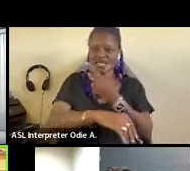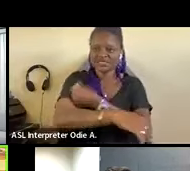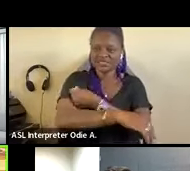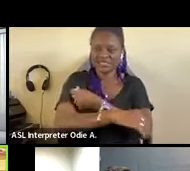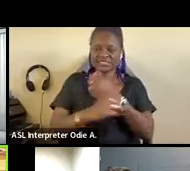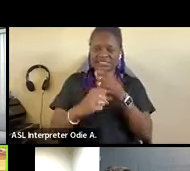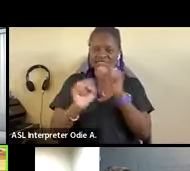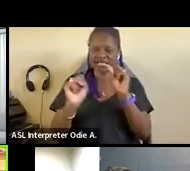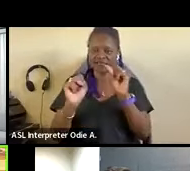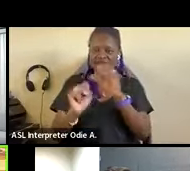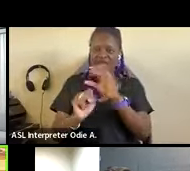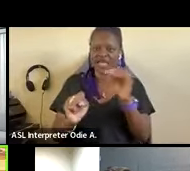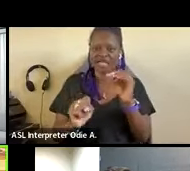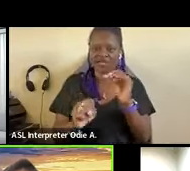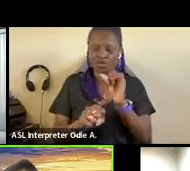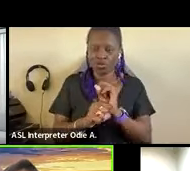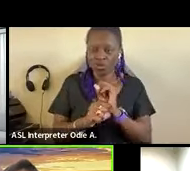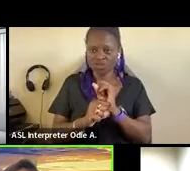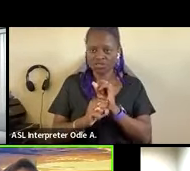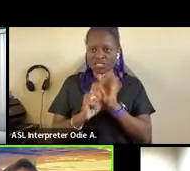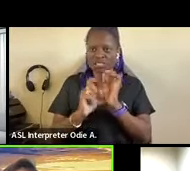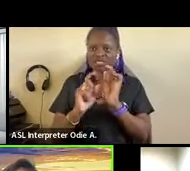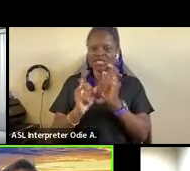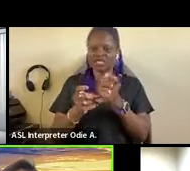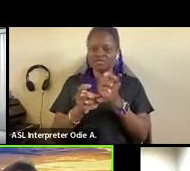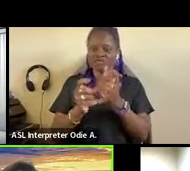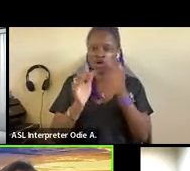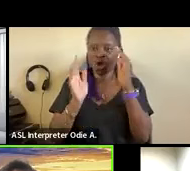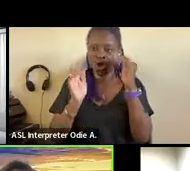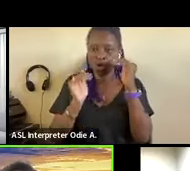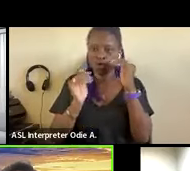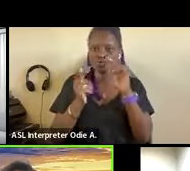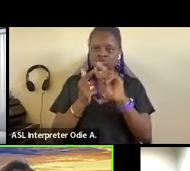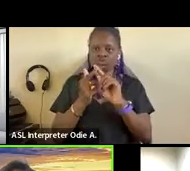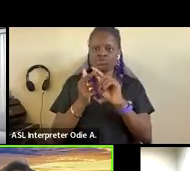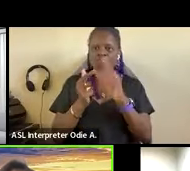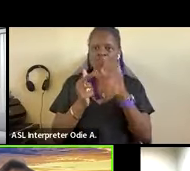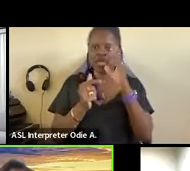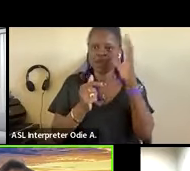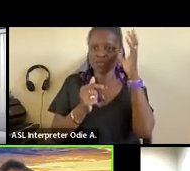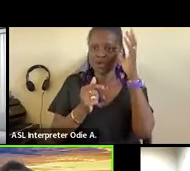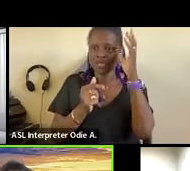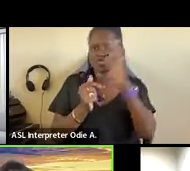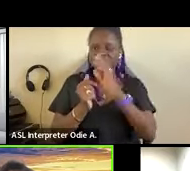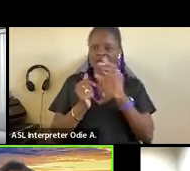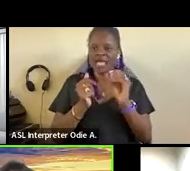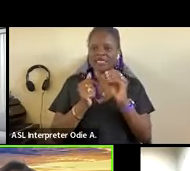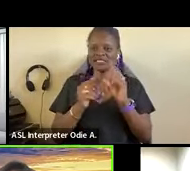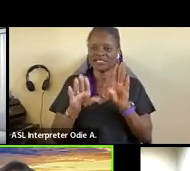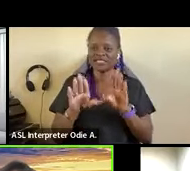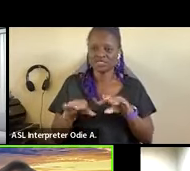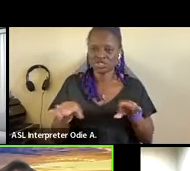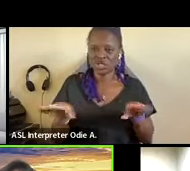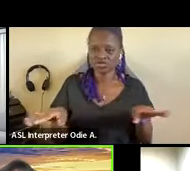It gives hope to parents that their little ones and they can finally again have some sense of normalcy.